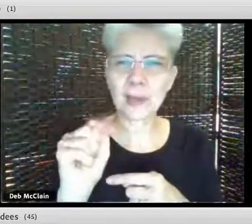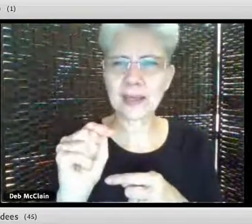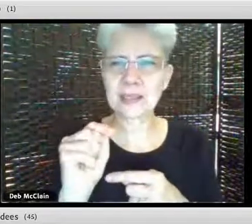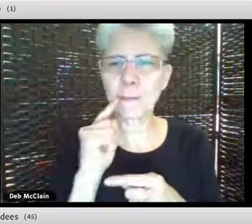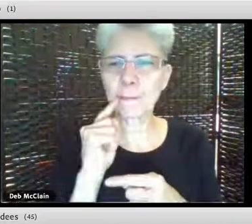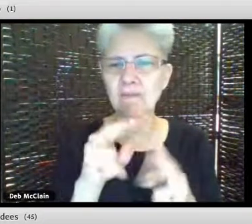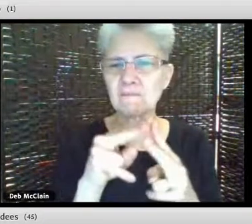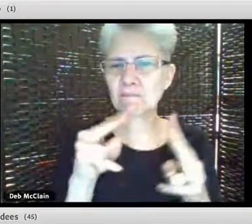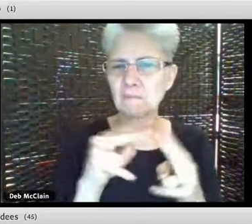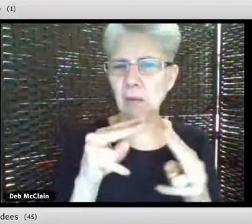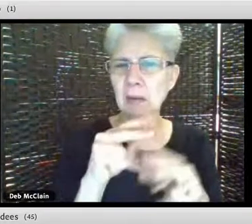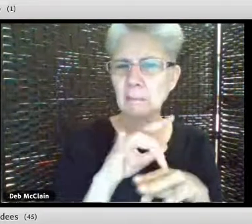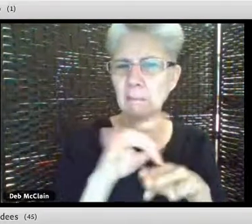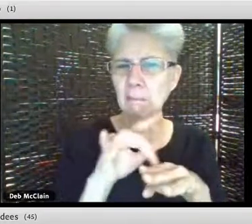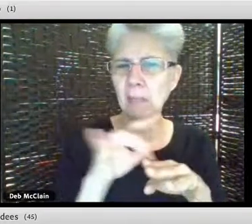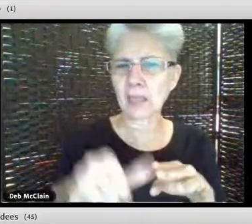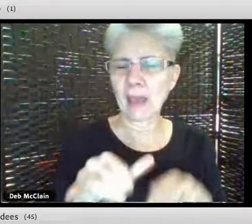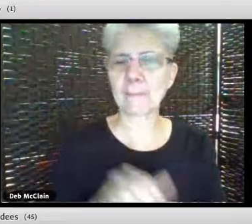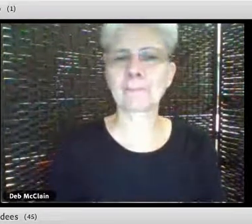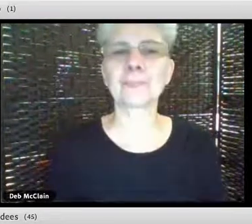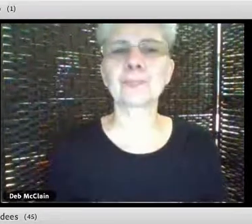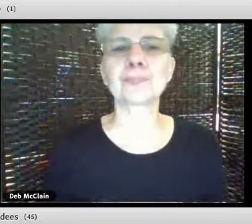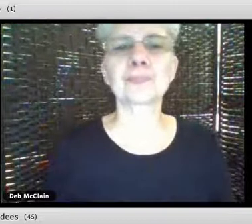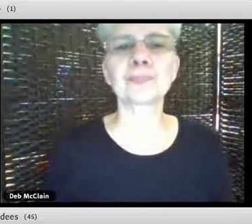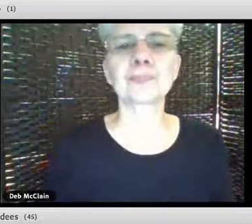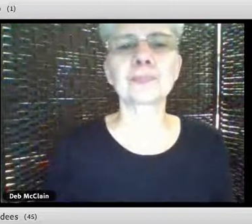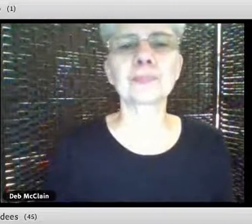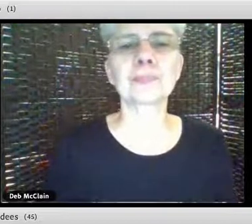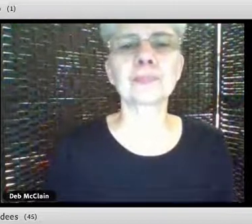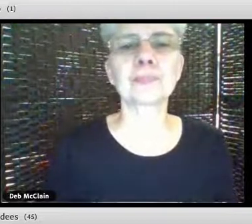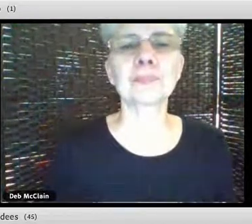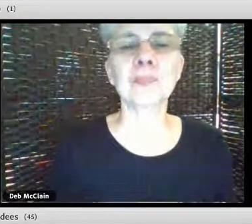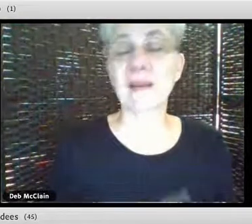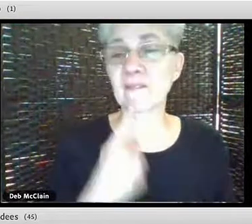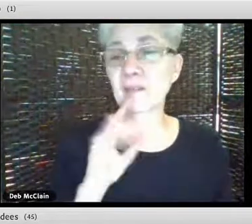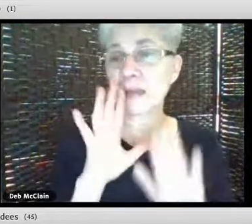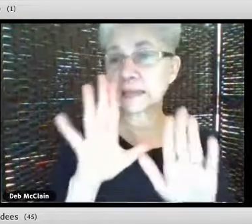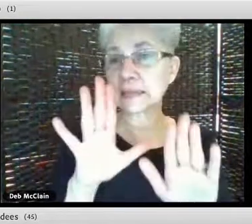to-do list meets notetaking, very powerful, very fantastic.